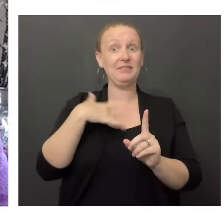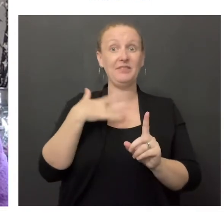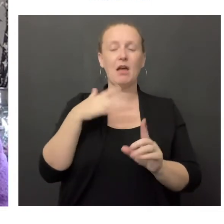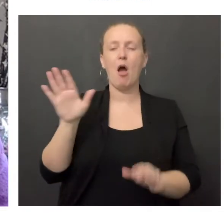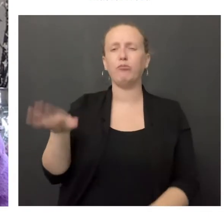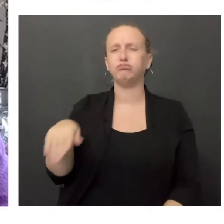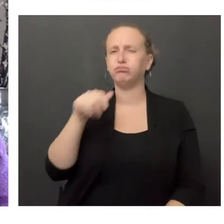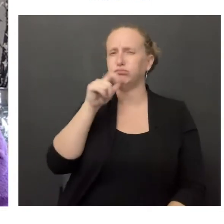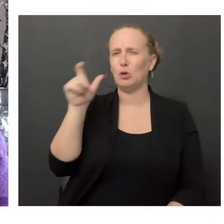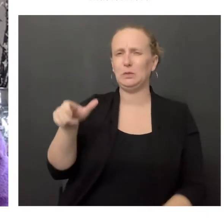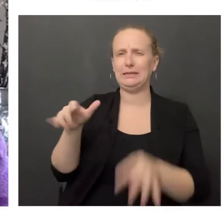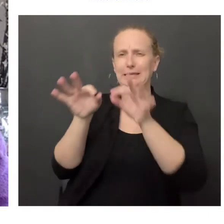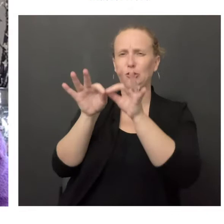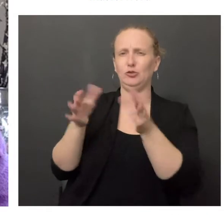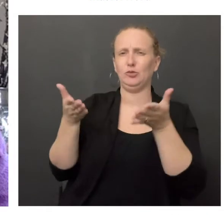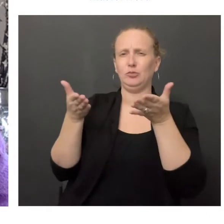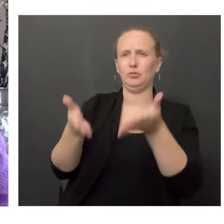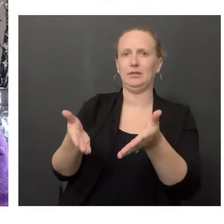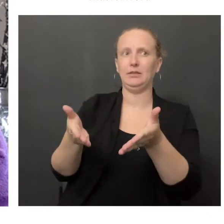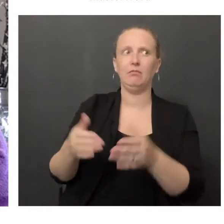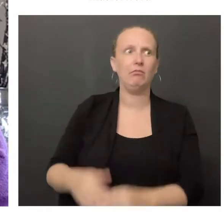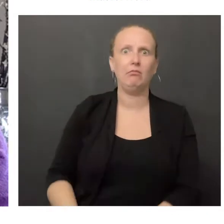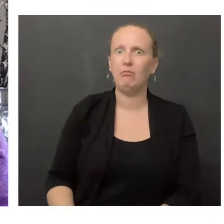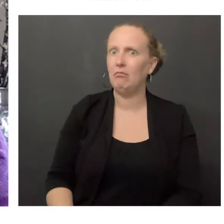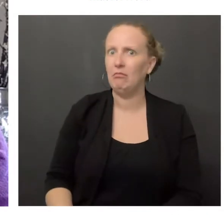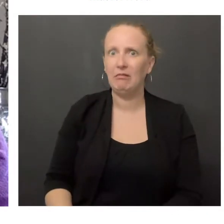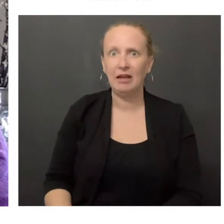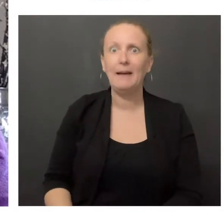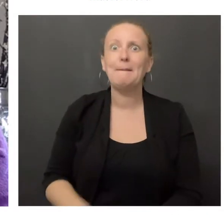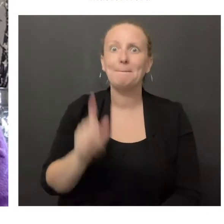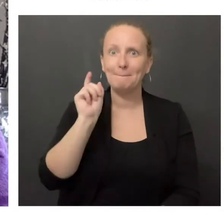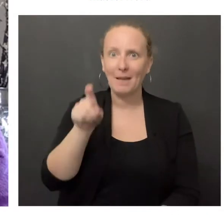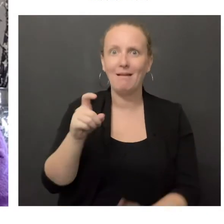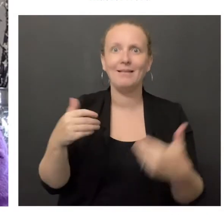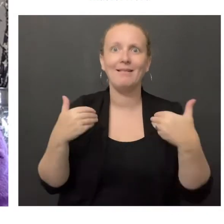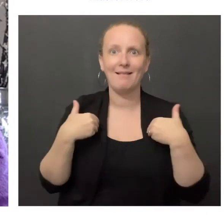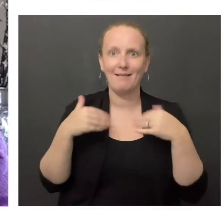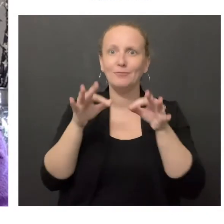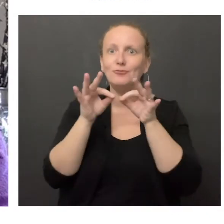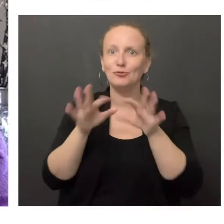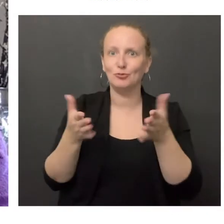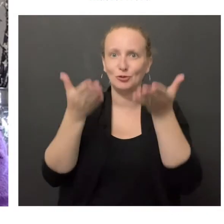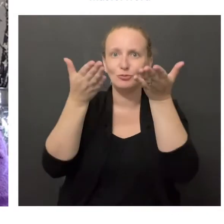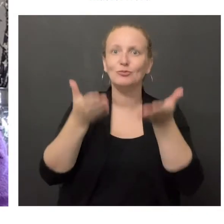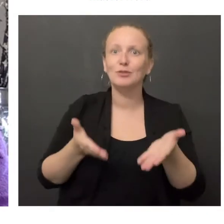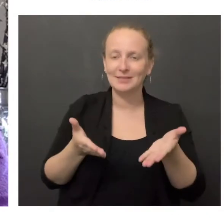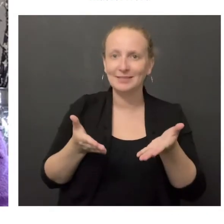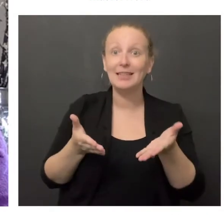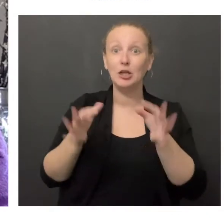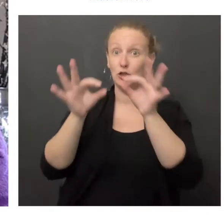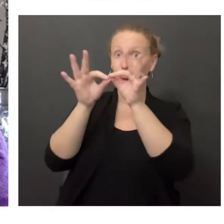really should not be the mindset for anyone because they should be seen as a member